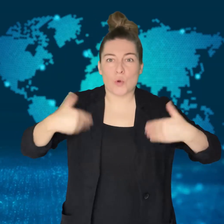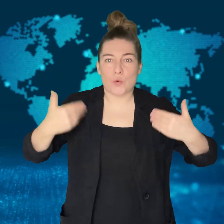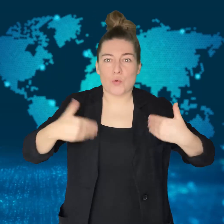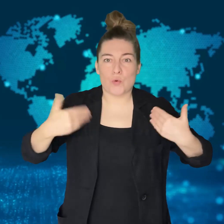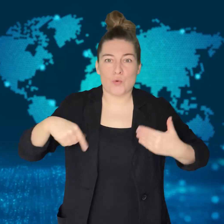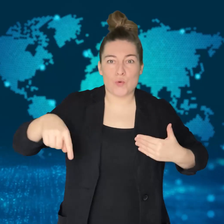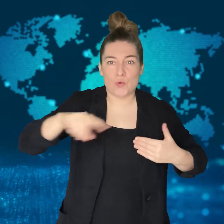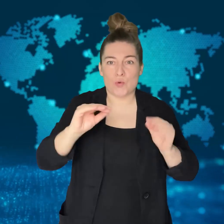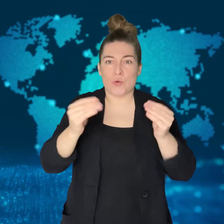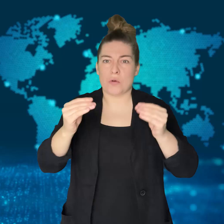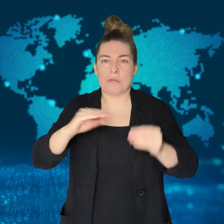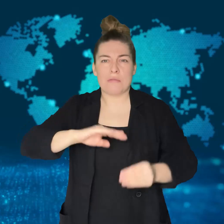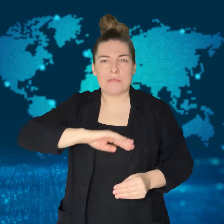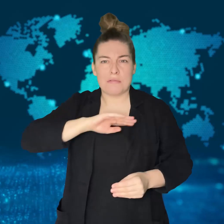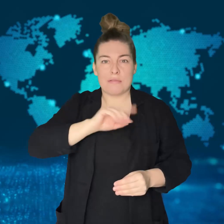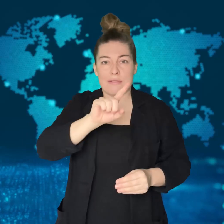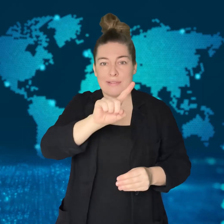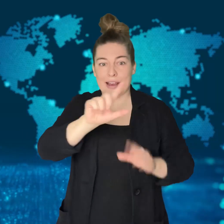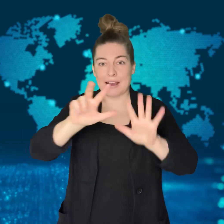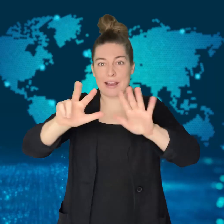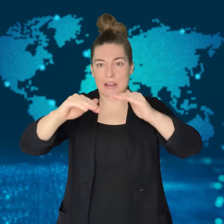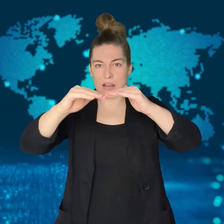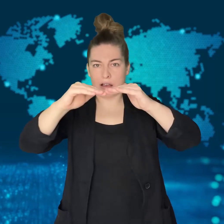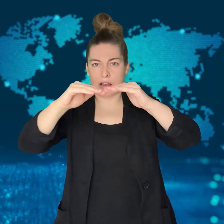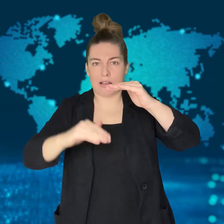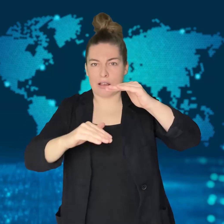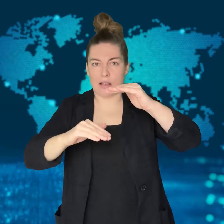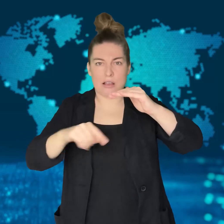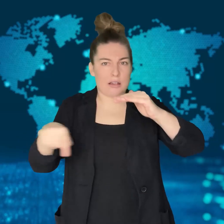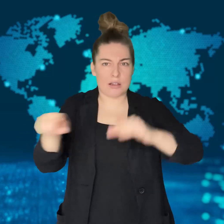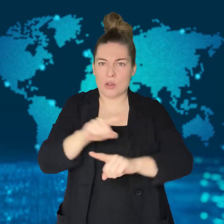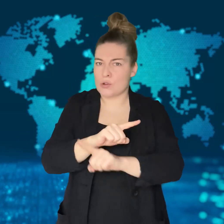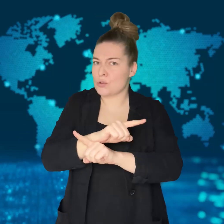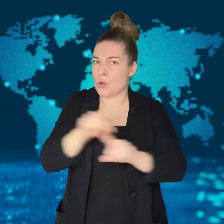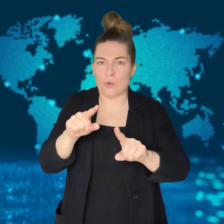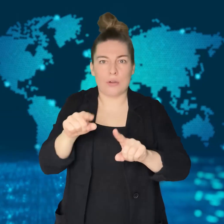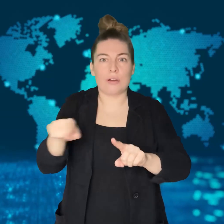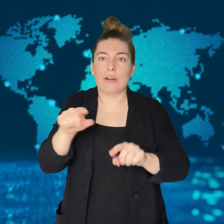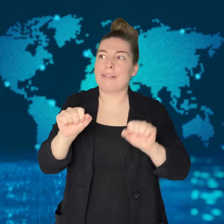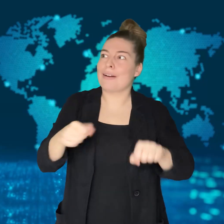in hopes of an indication of what she was dealing with.